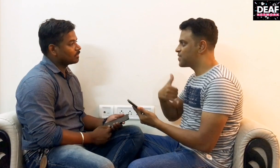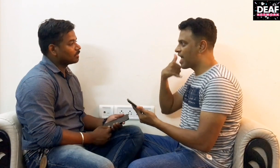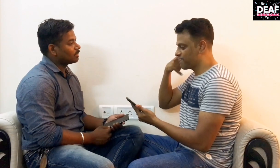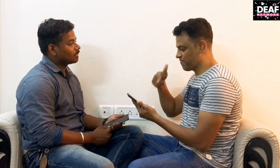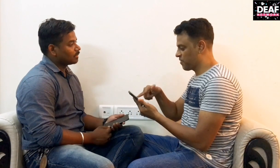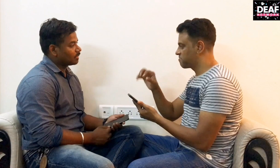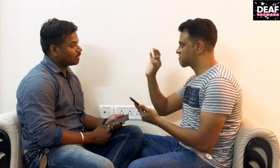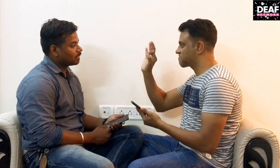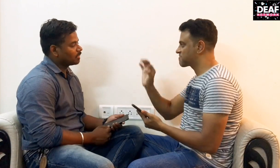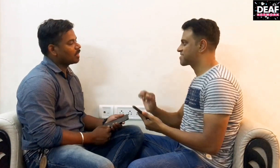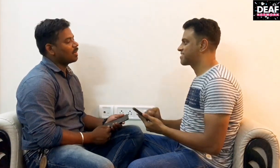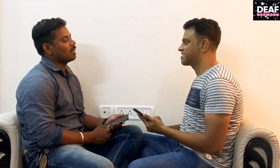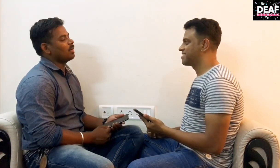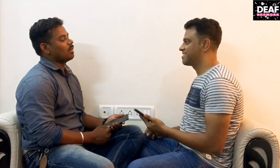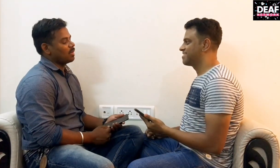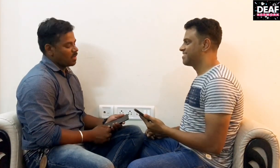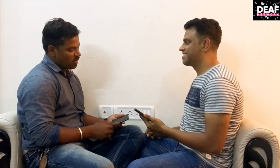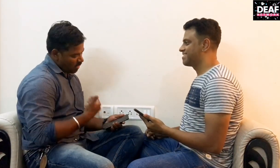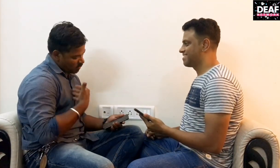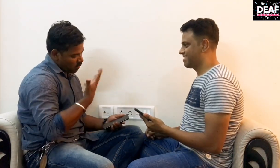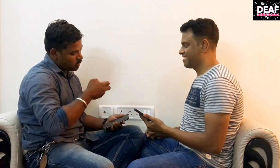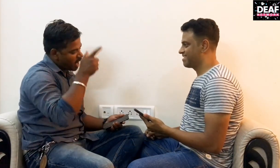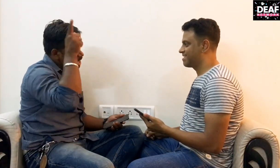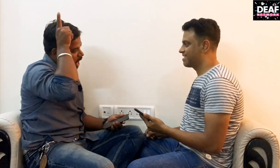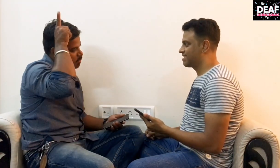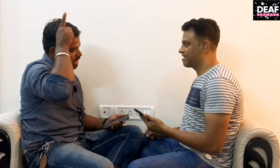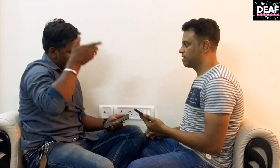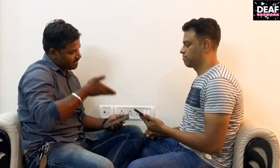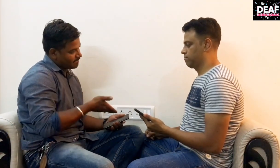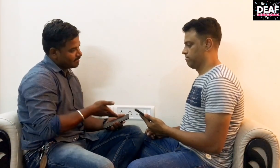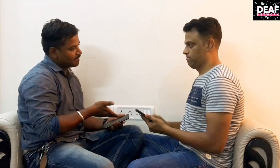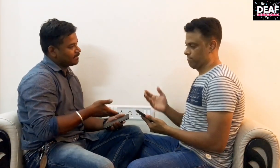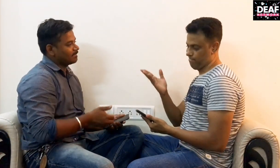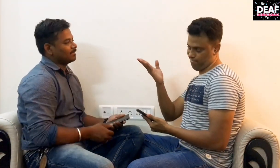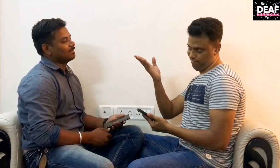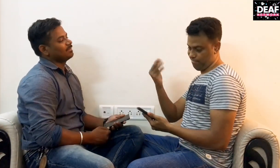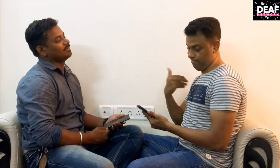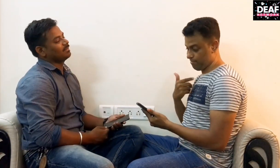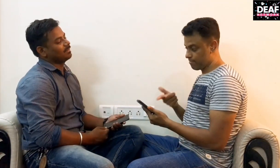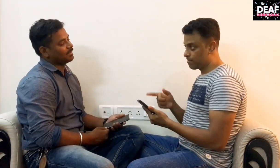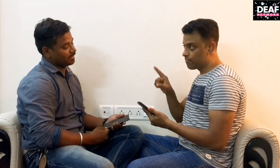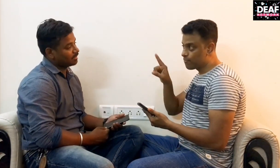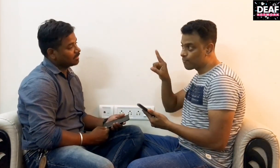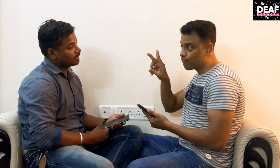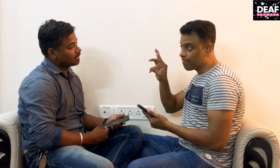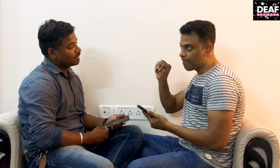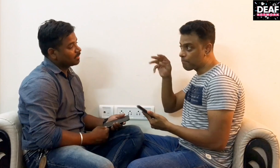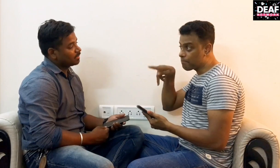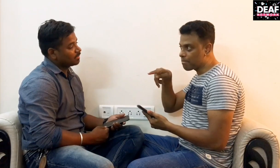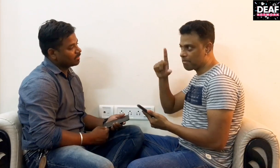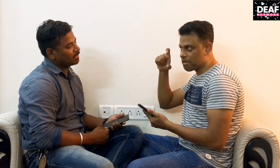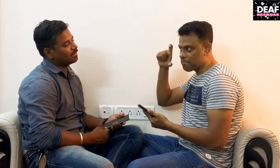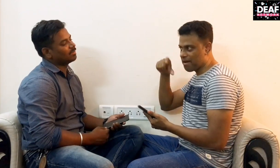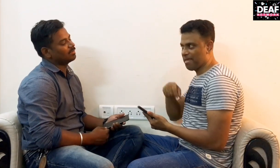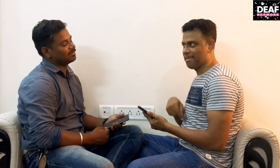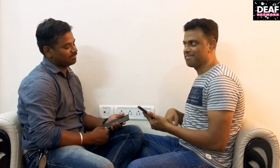Dude....My new iPhone Oh, I see... I got new Android phone 12 MP camera